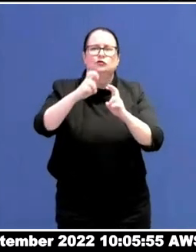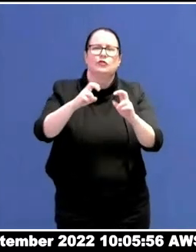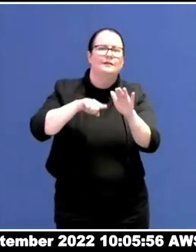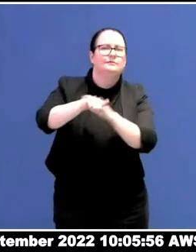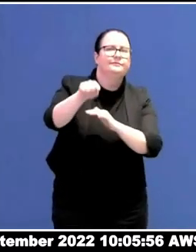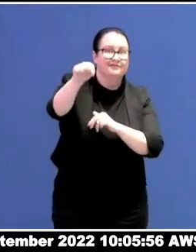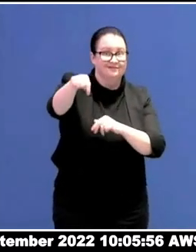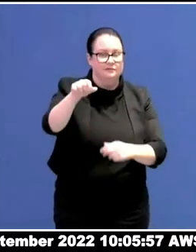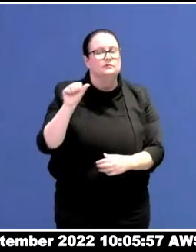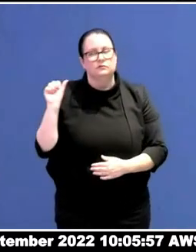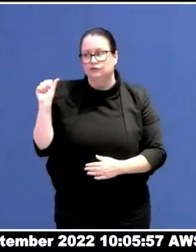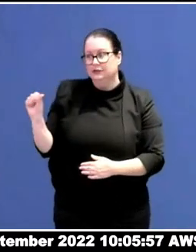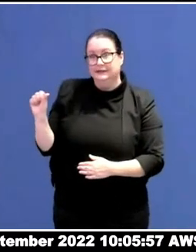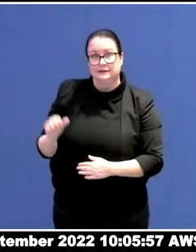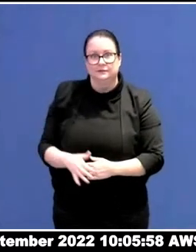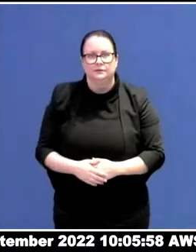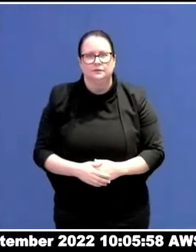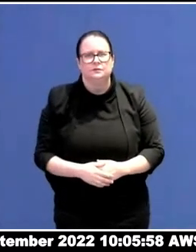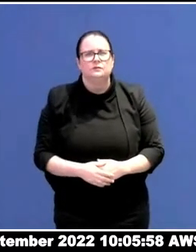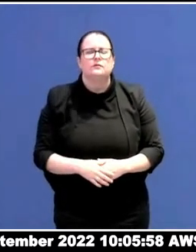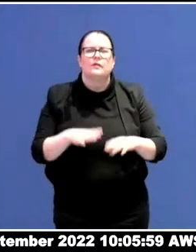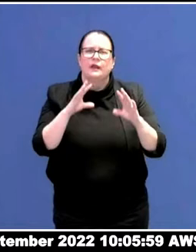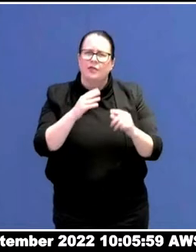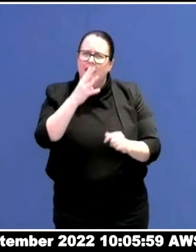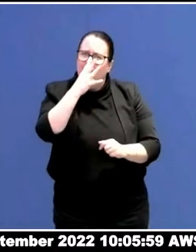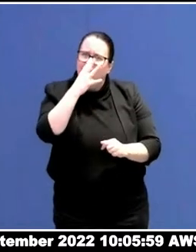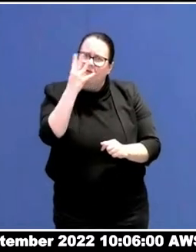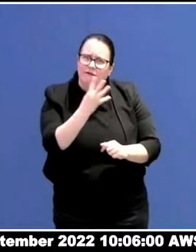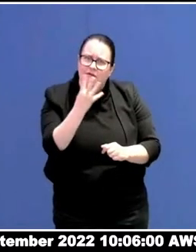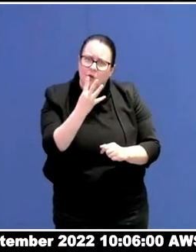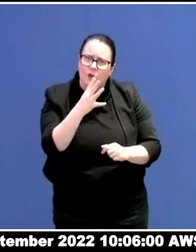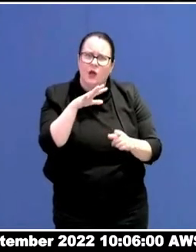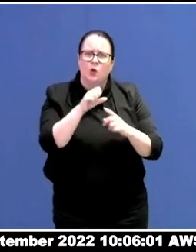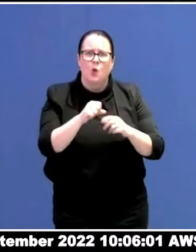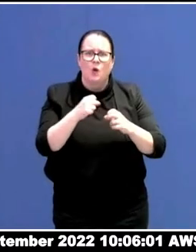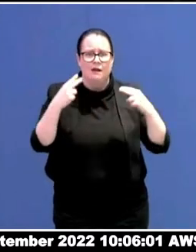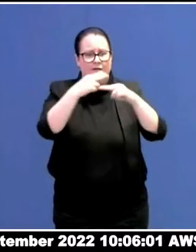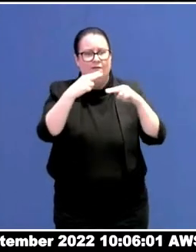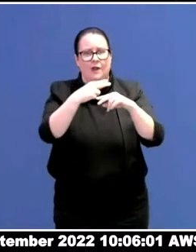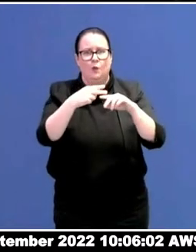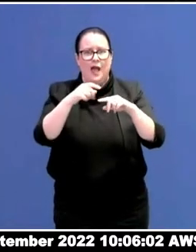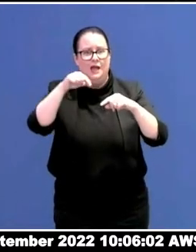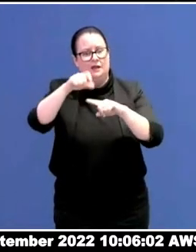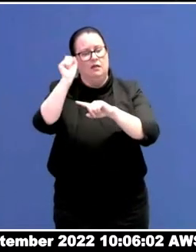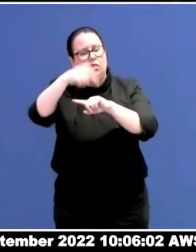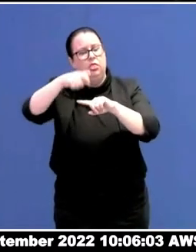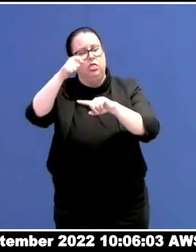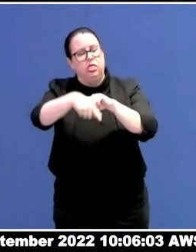And when he was about 14, he was caught throwing things off a freeway bridge on to - into oncoming traffic.